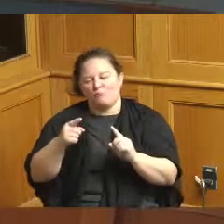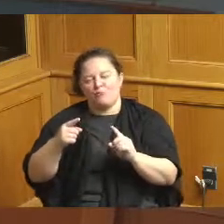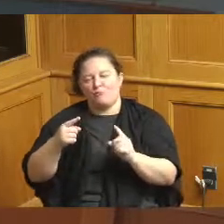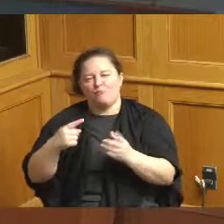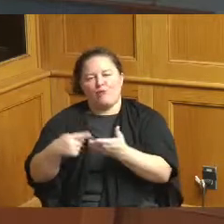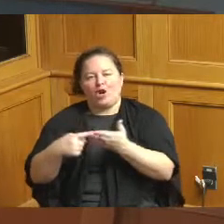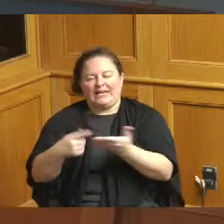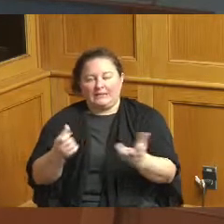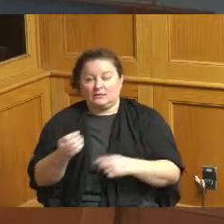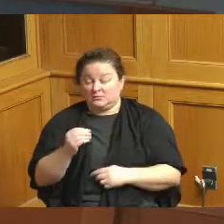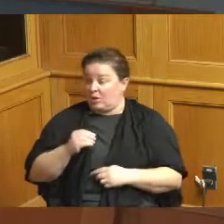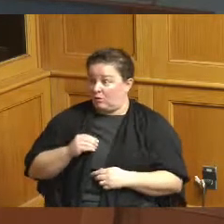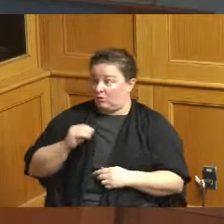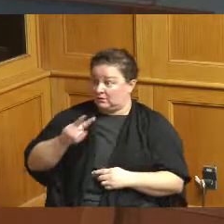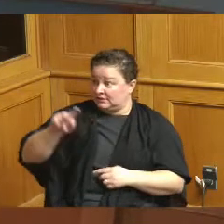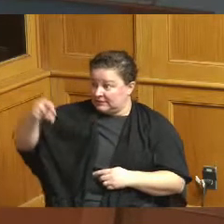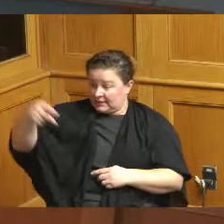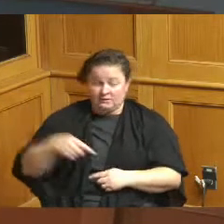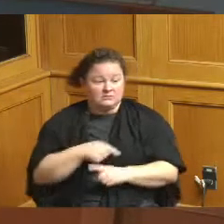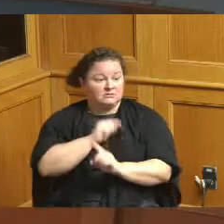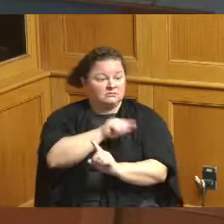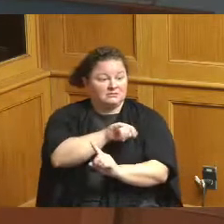Commissioner Summerow Dumas yes Commissioner Driehaus yes